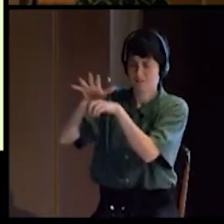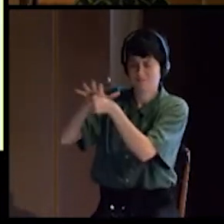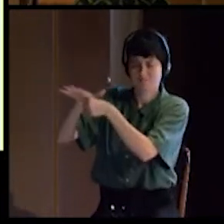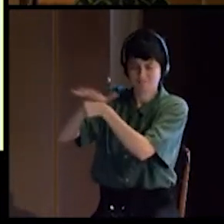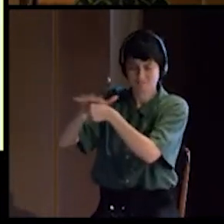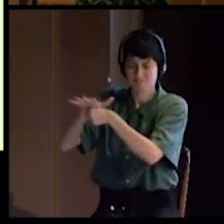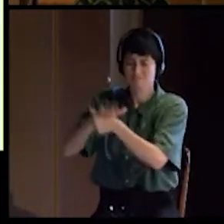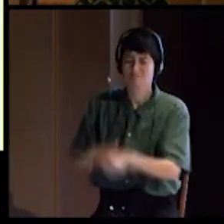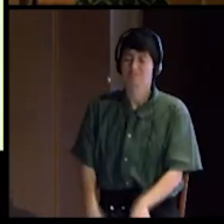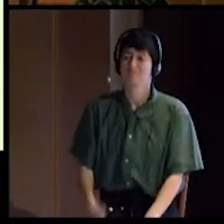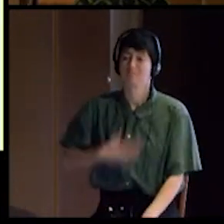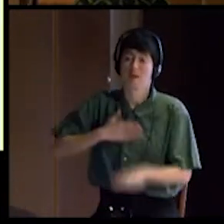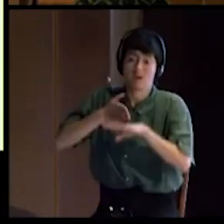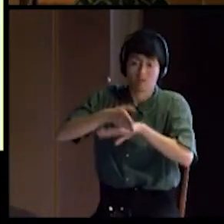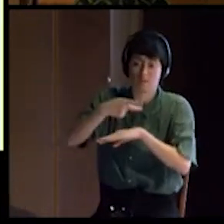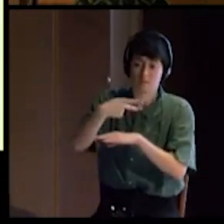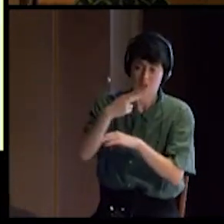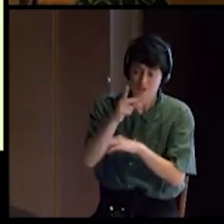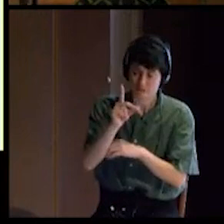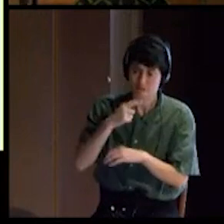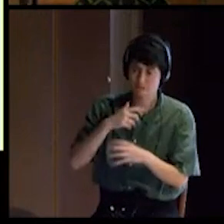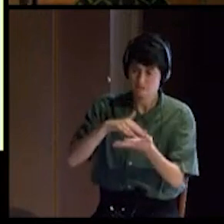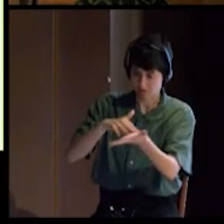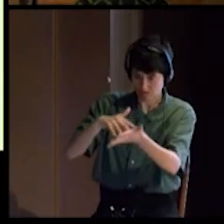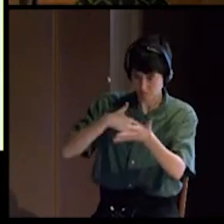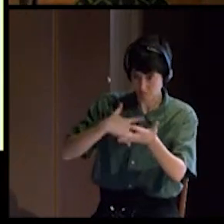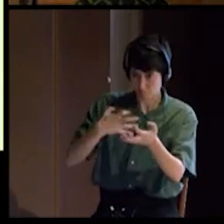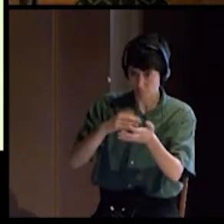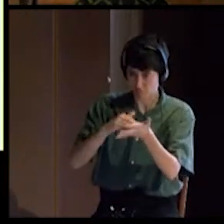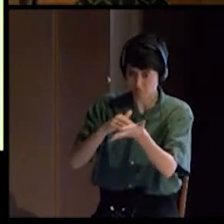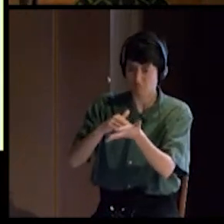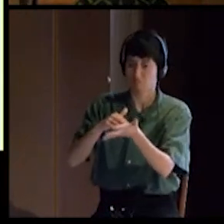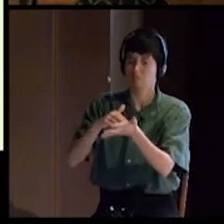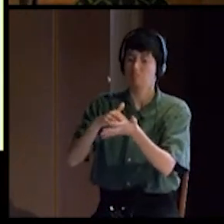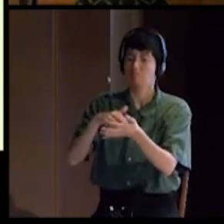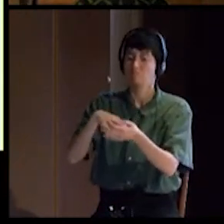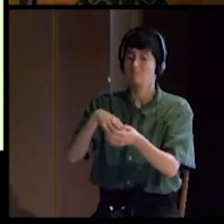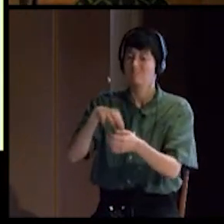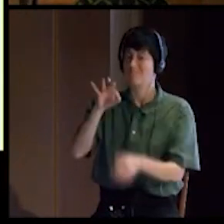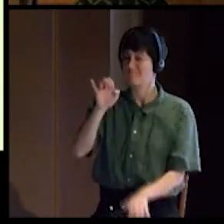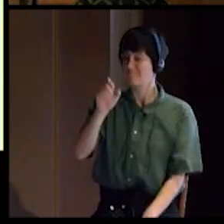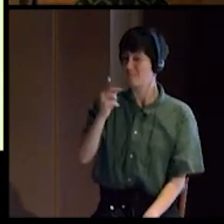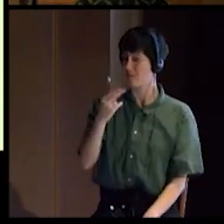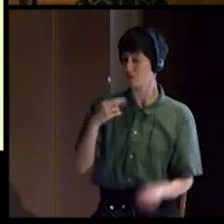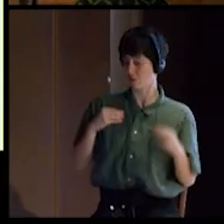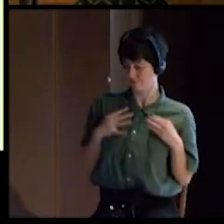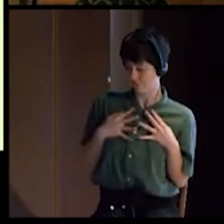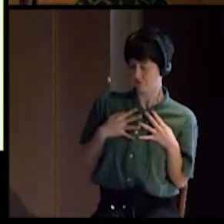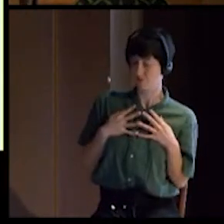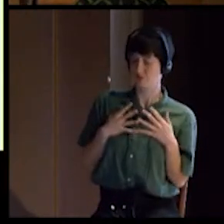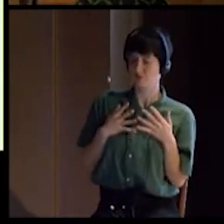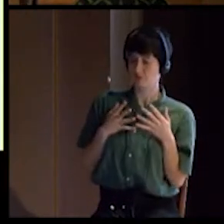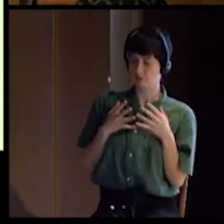And again, the predictions were whether the proportion of down increases with elevation;